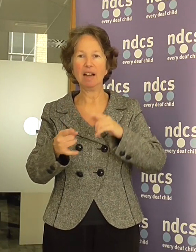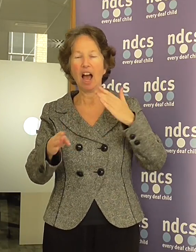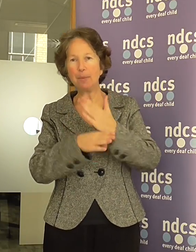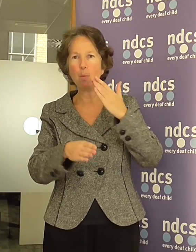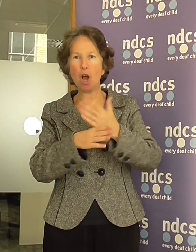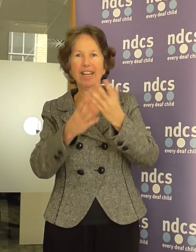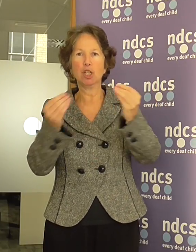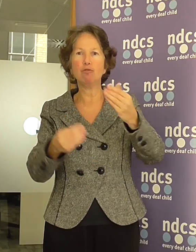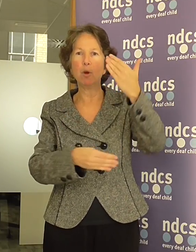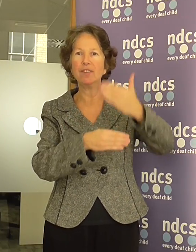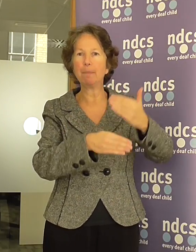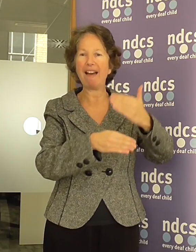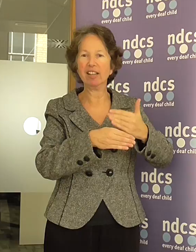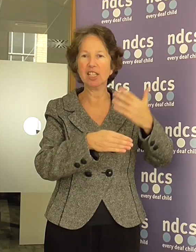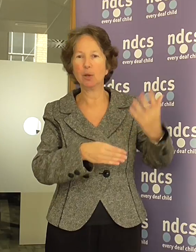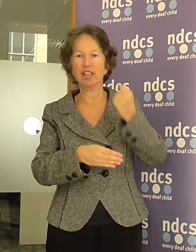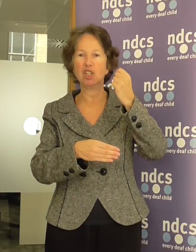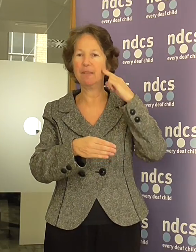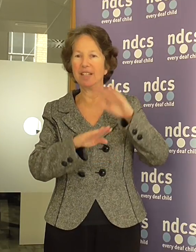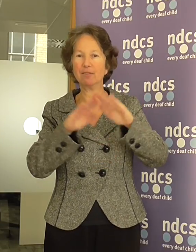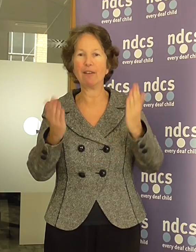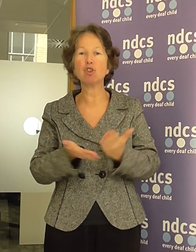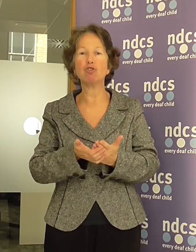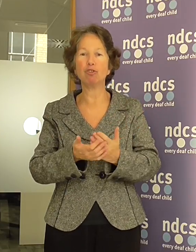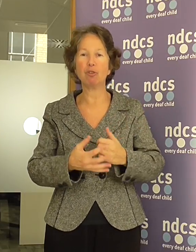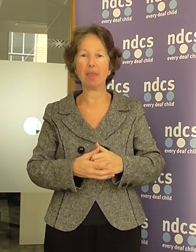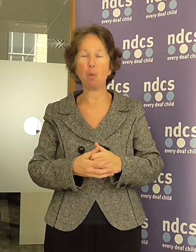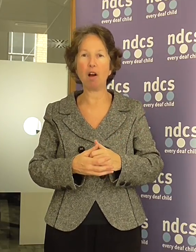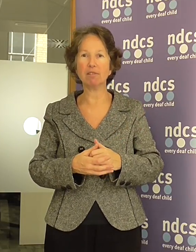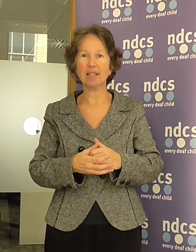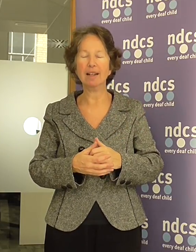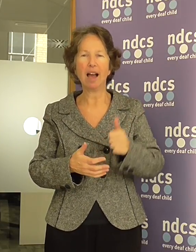I have been working to remove the barriers to the achievement of deaf children throughout the world.